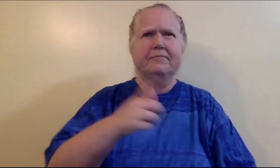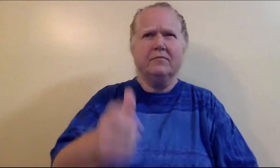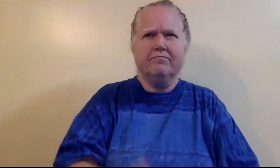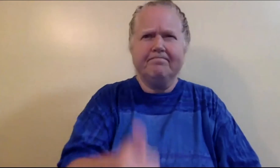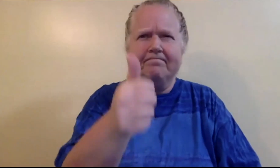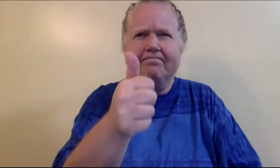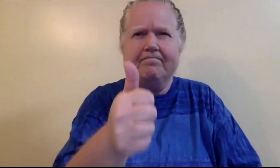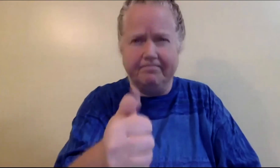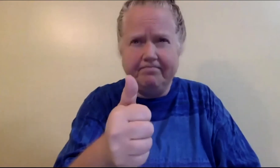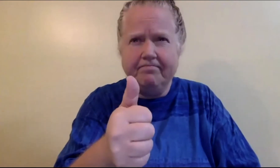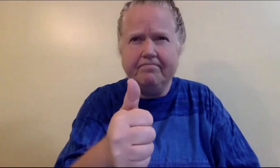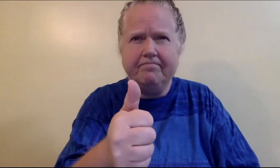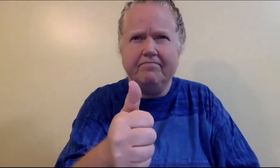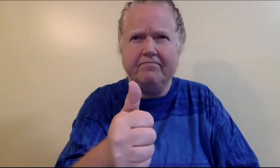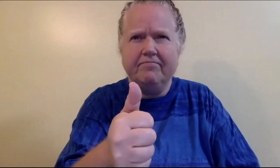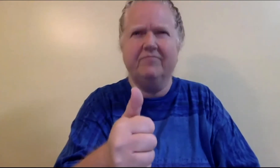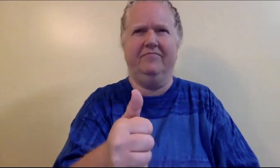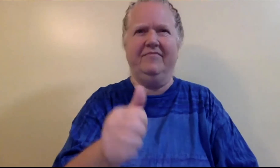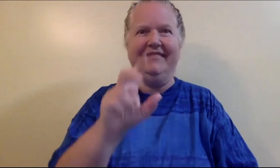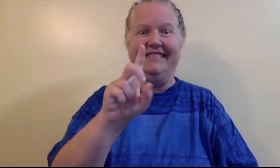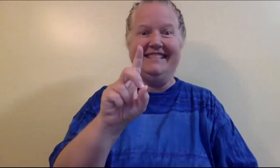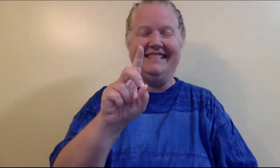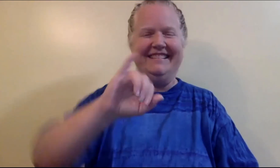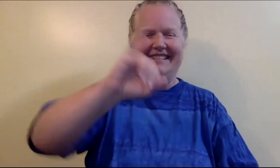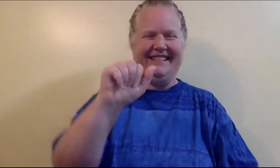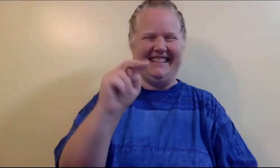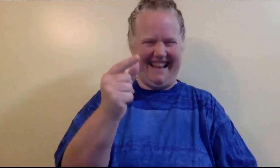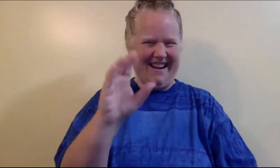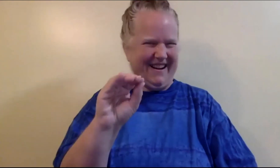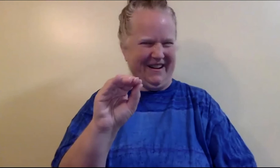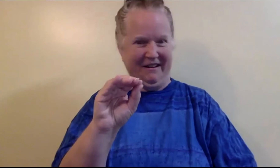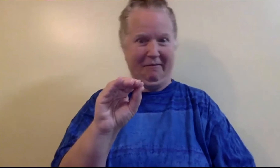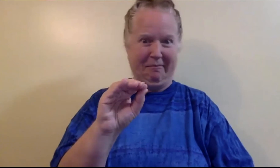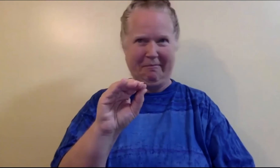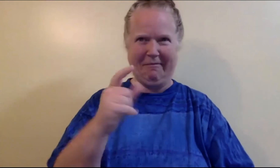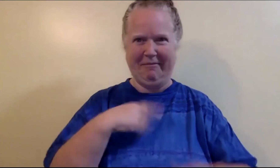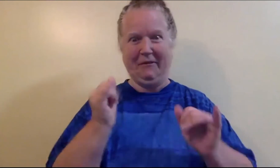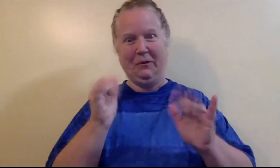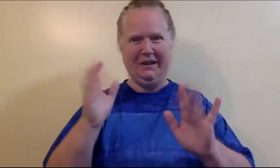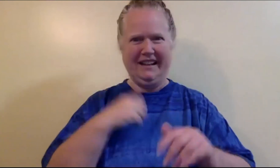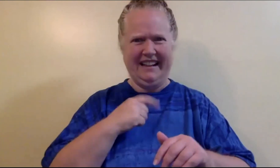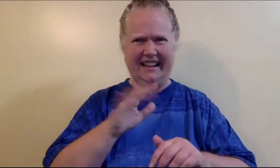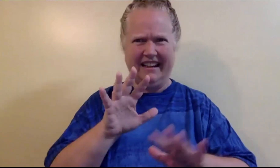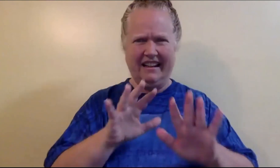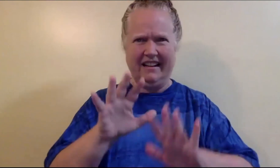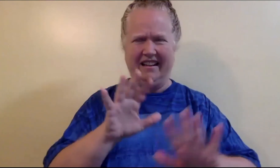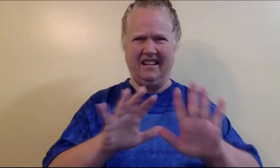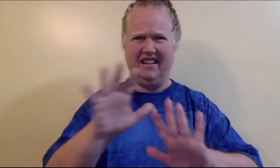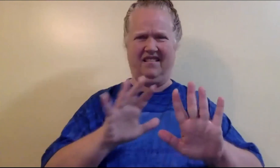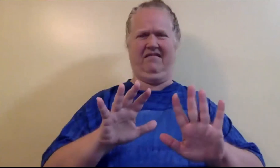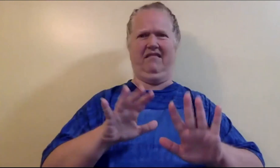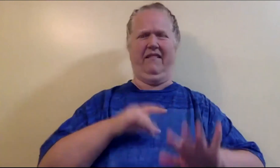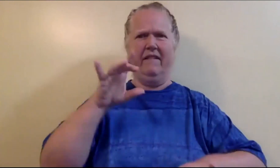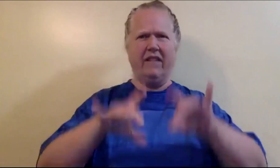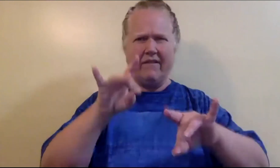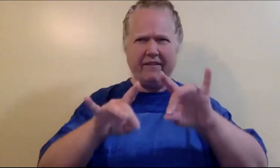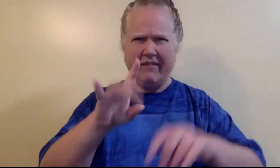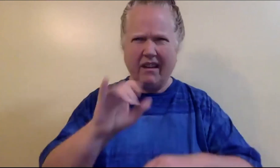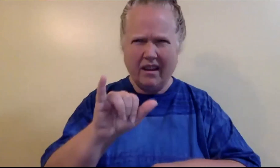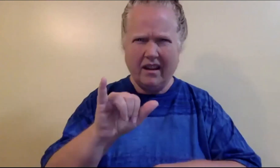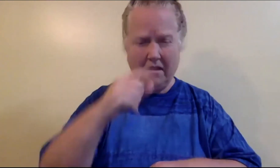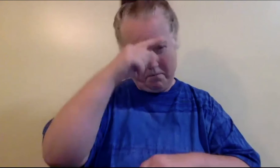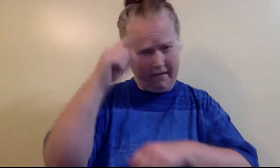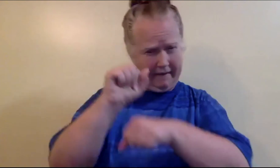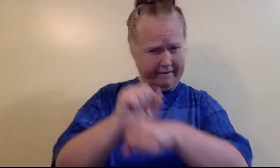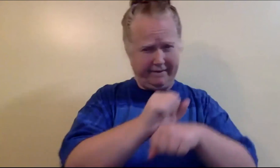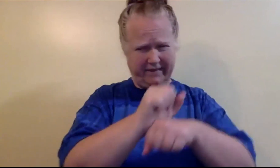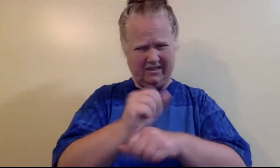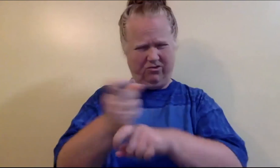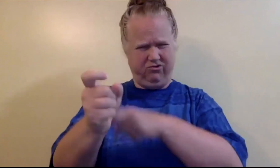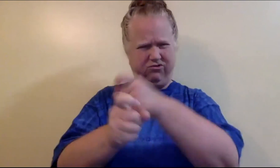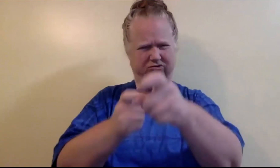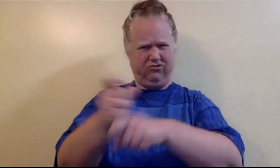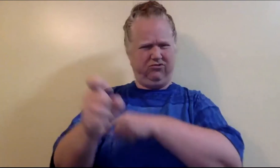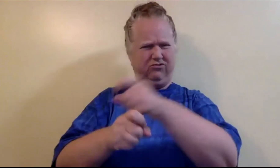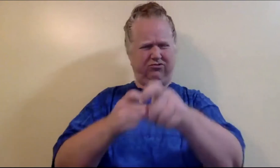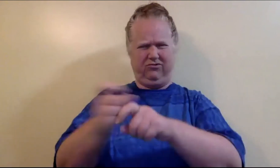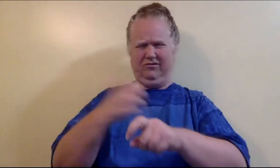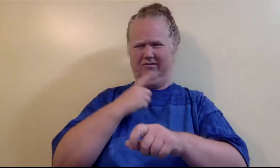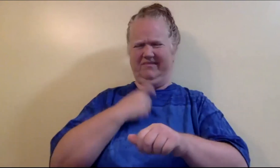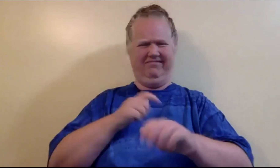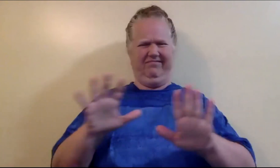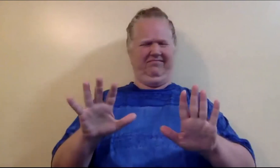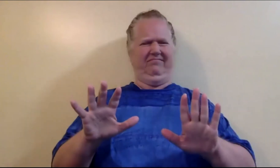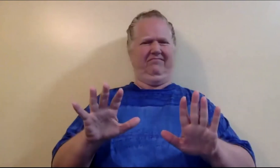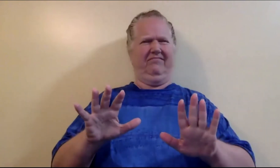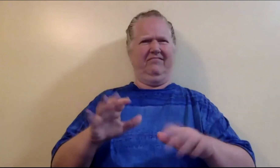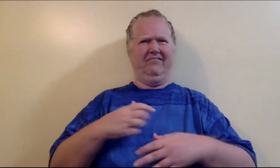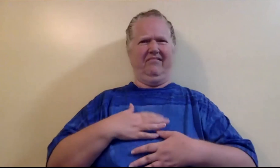I watched Django and was excited to see what it would be about. Little did I know, it was about black slaves.